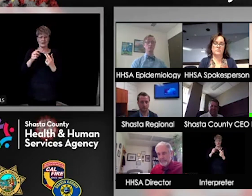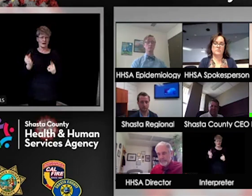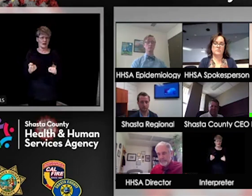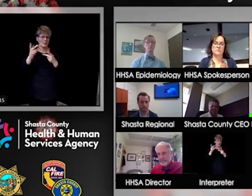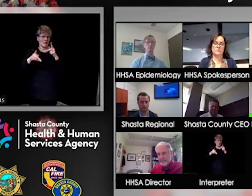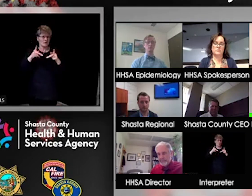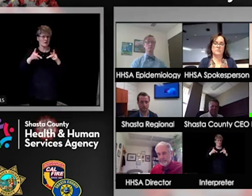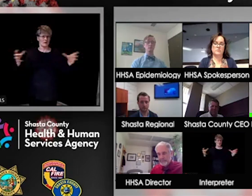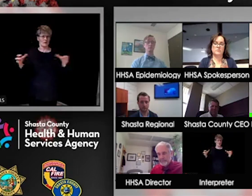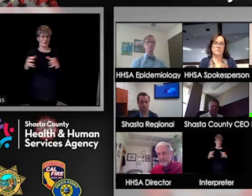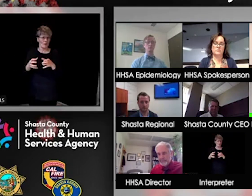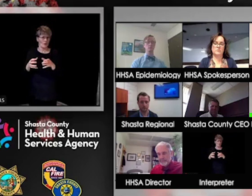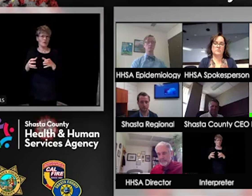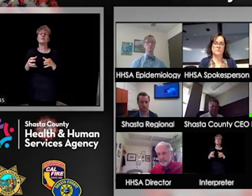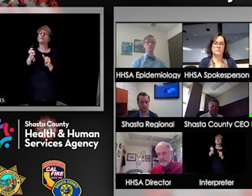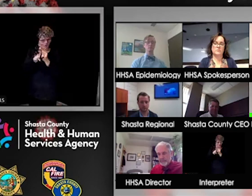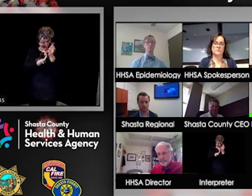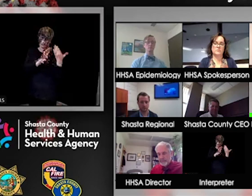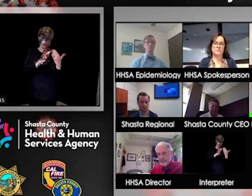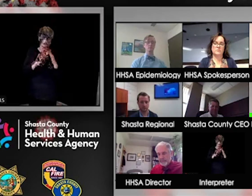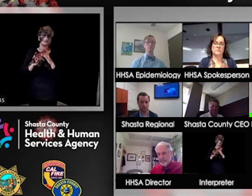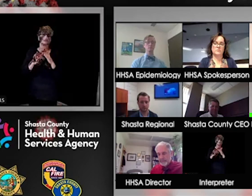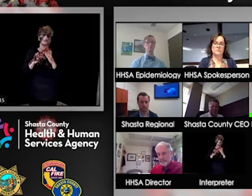in each community and I think that's what the governor is getting at is that there going